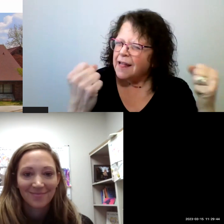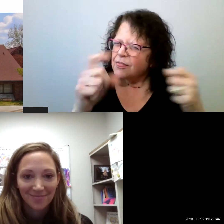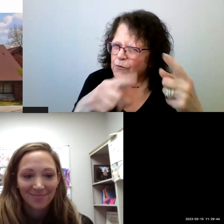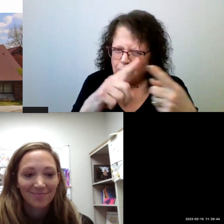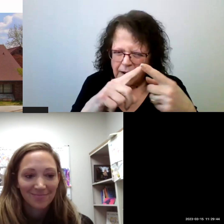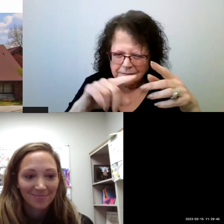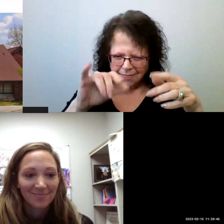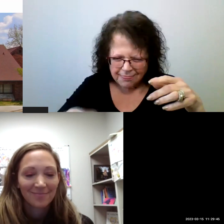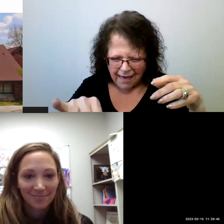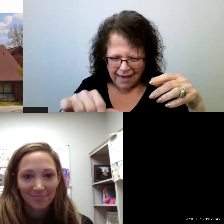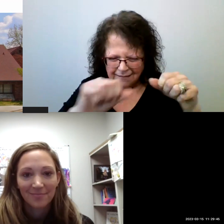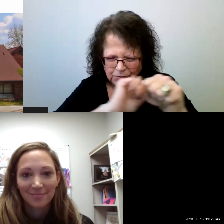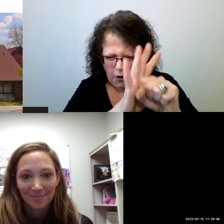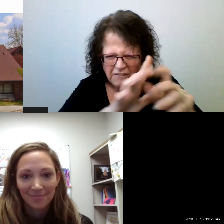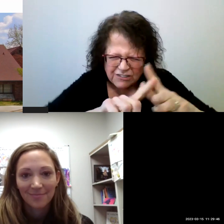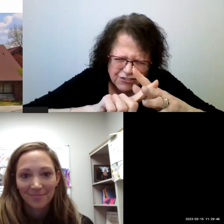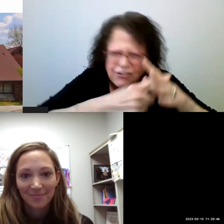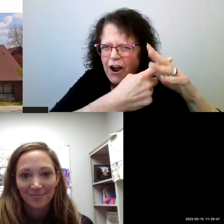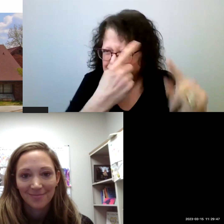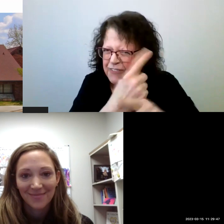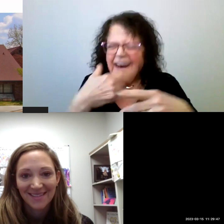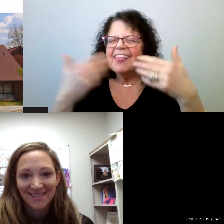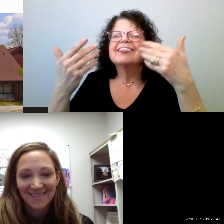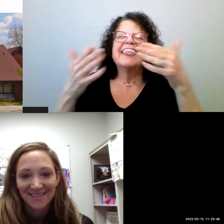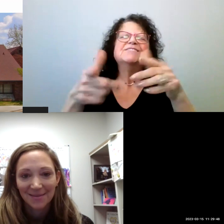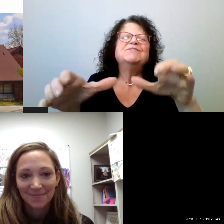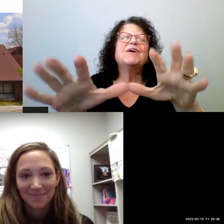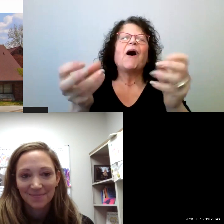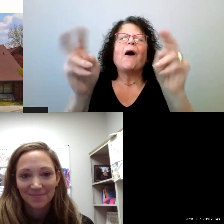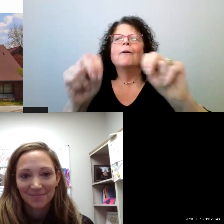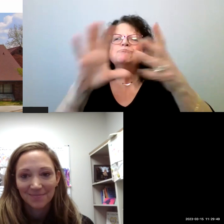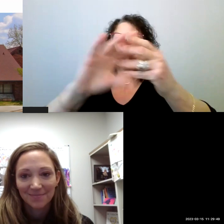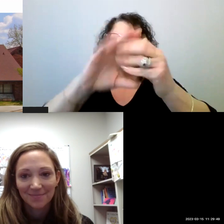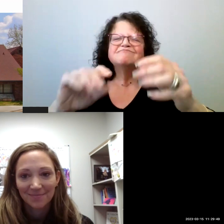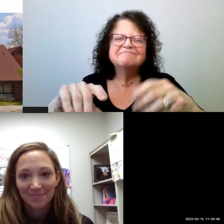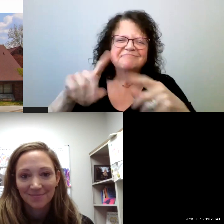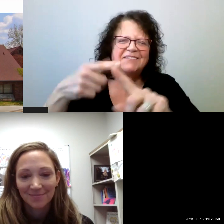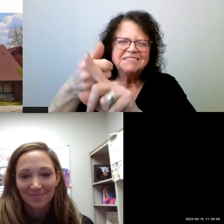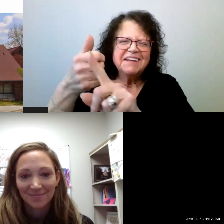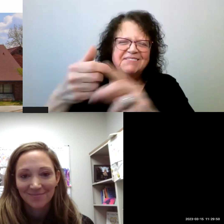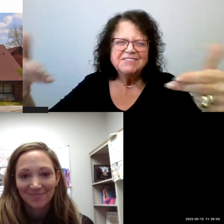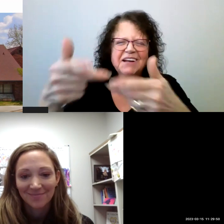was starting. I'll let you do your own introduction. We'll go ahead and get started with your presentation.